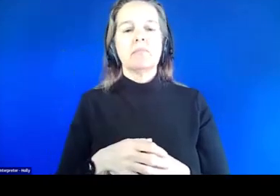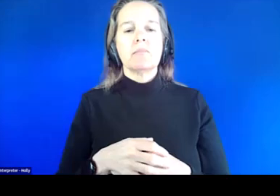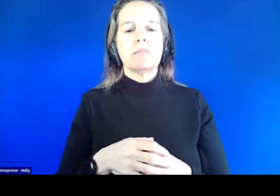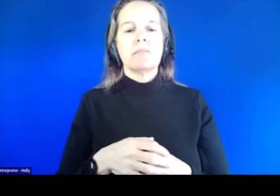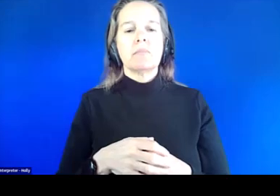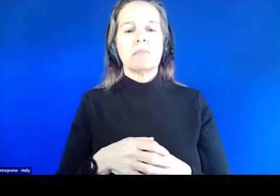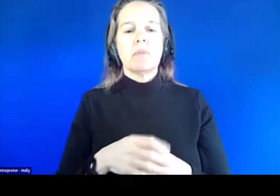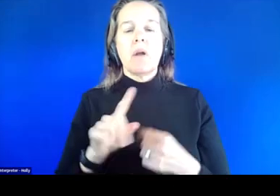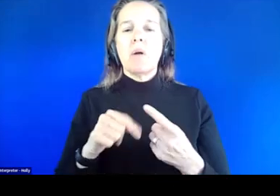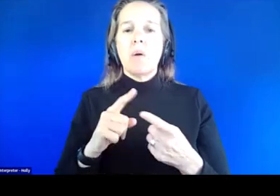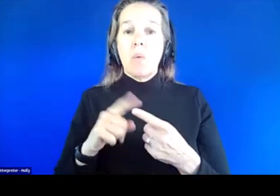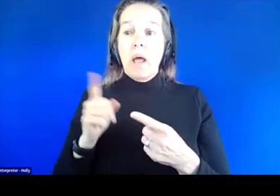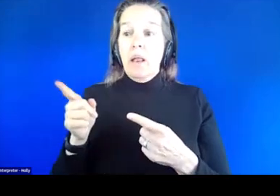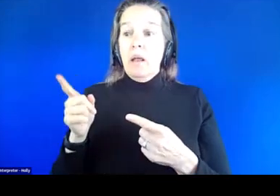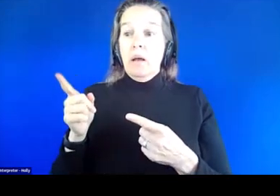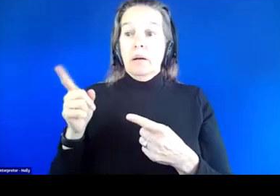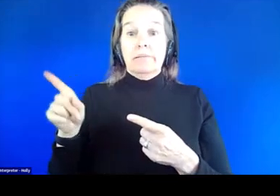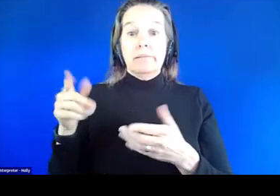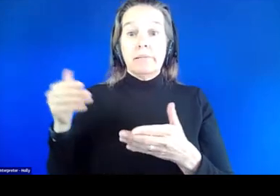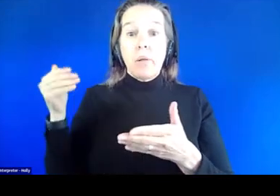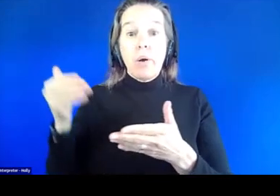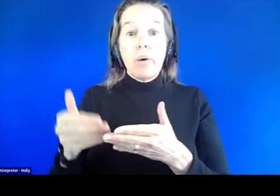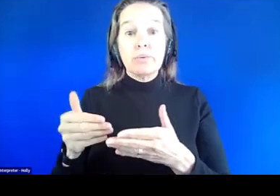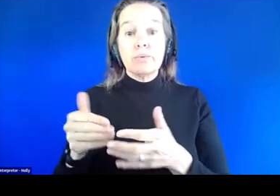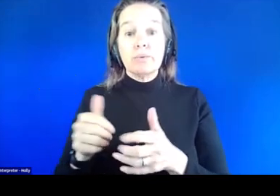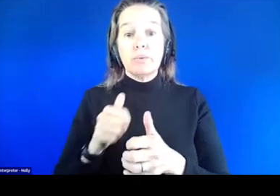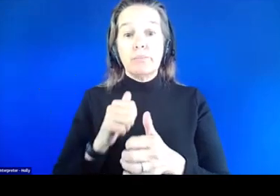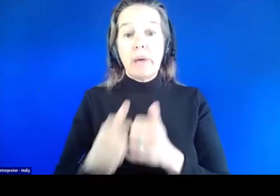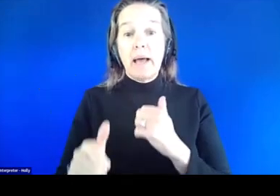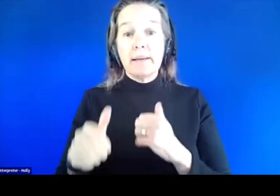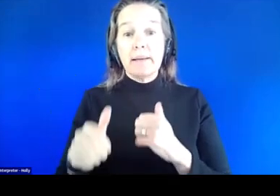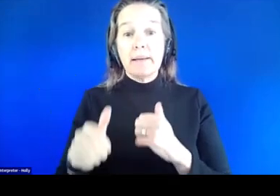the transportation provisions incorporated the